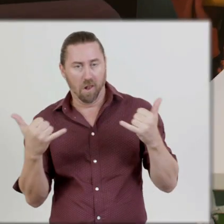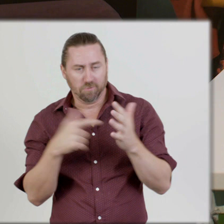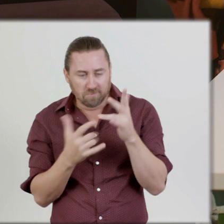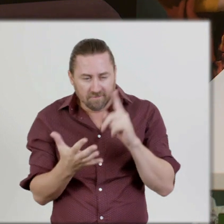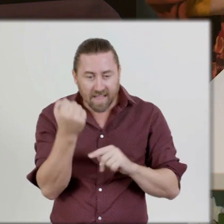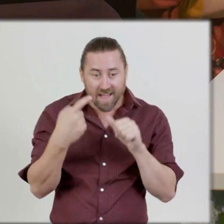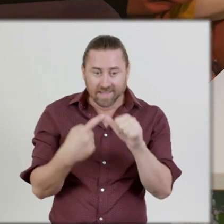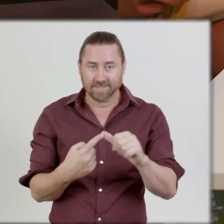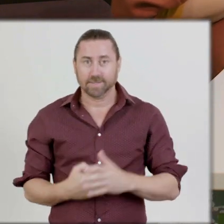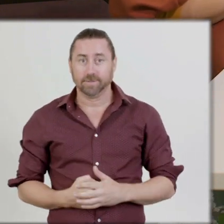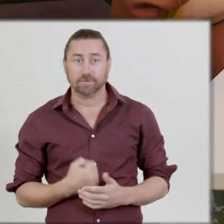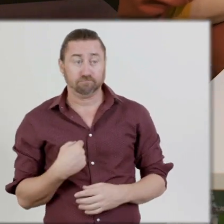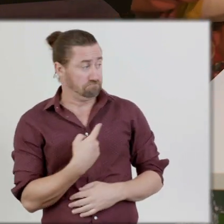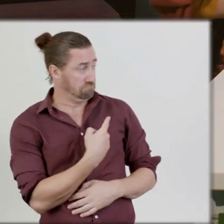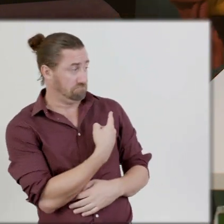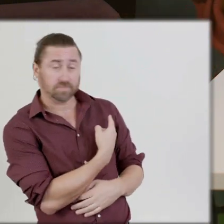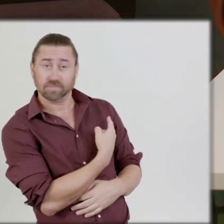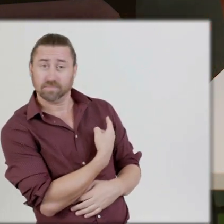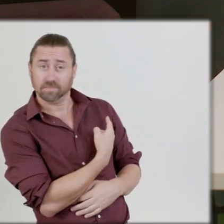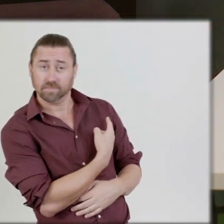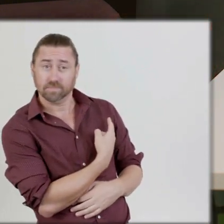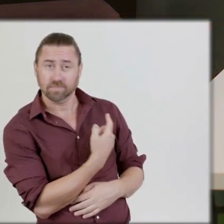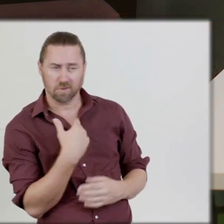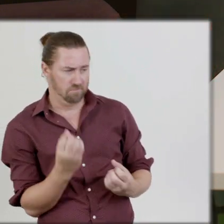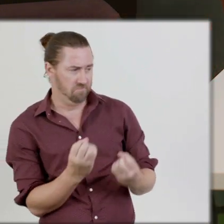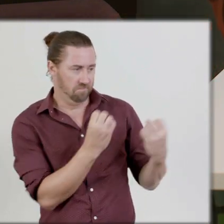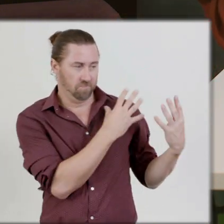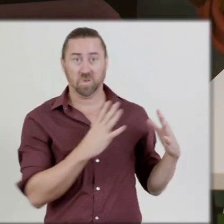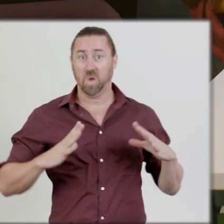We've created a number line here, with numbers already positioned.